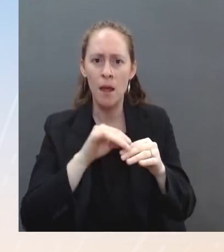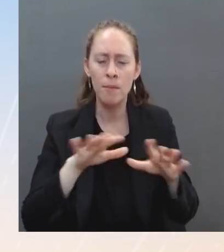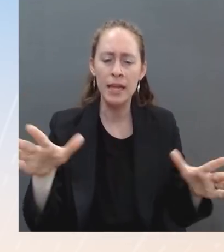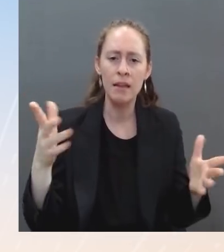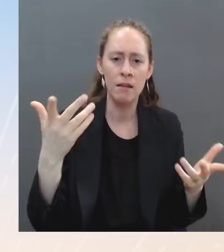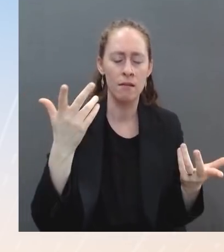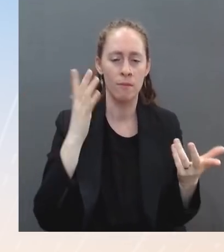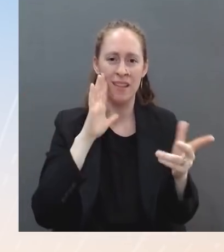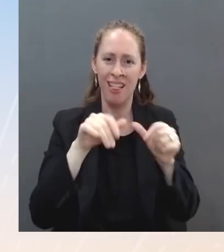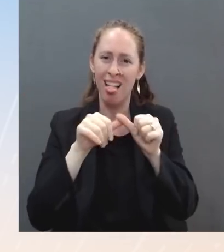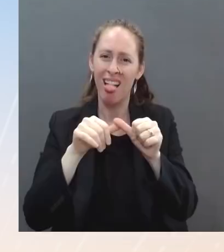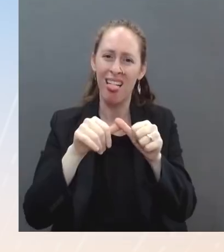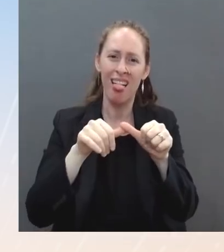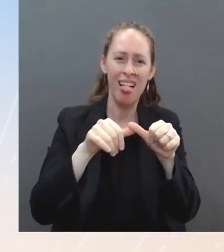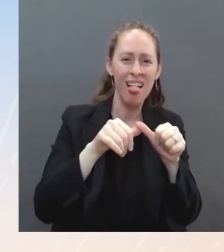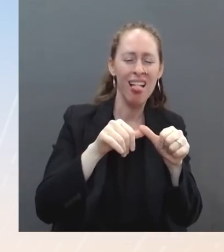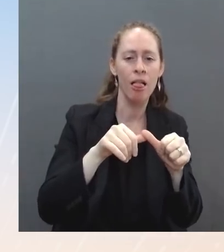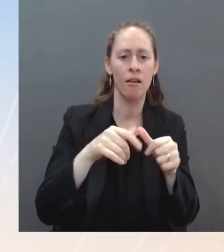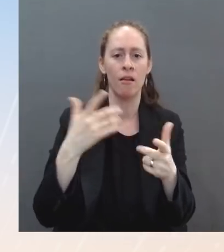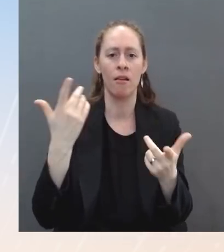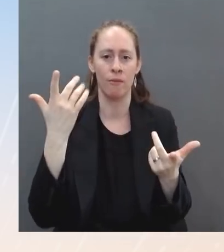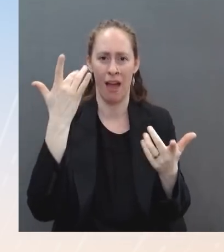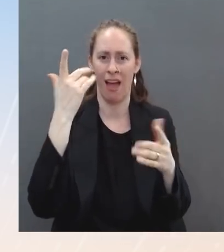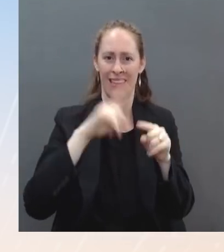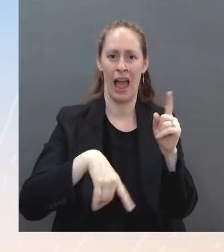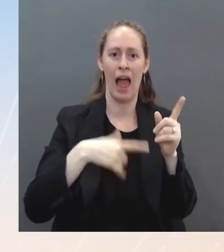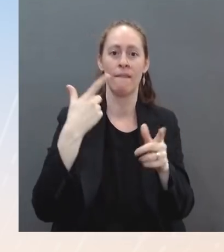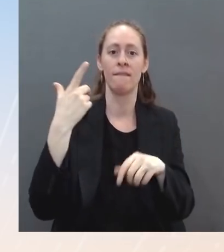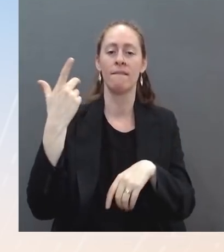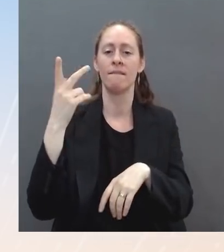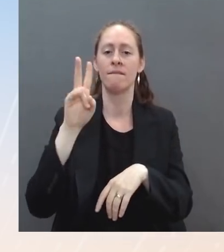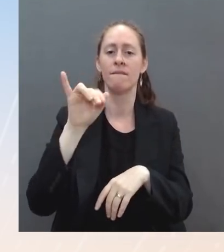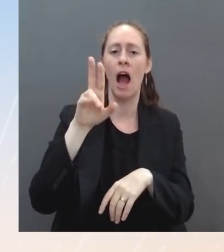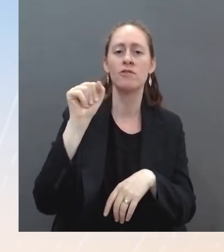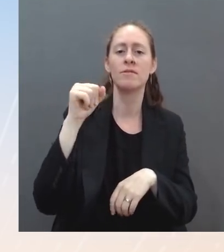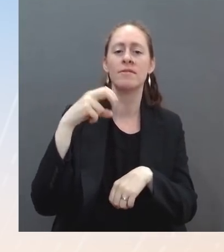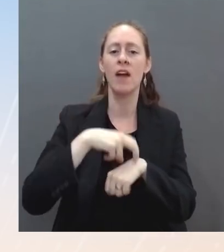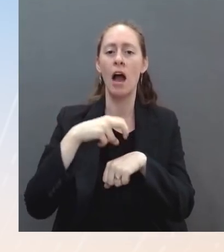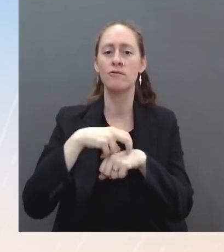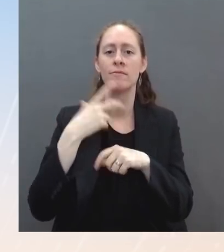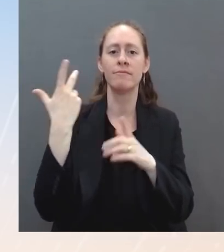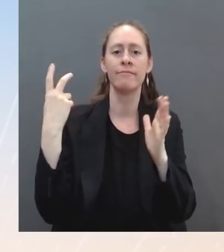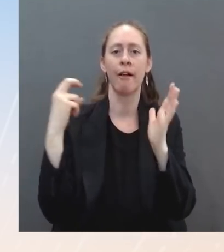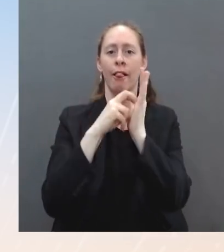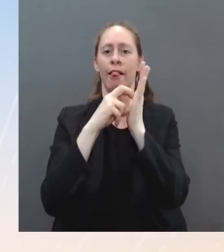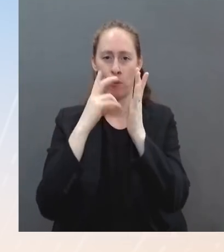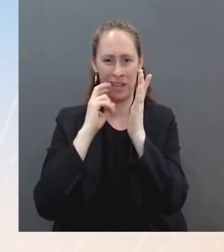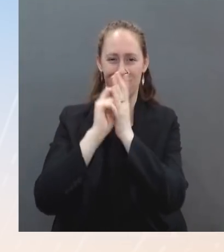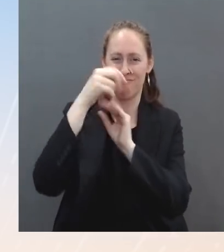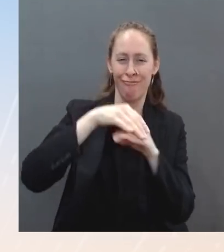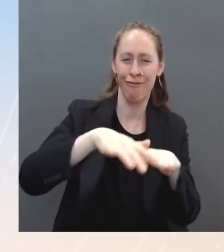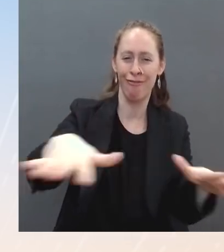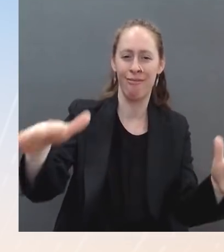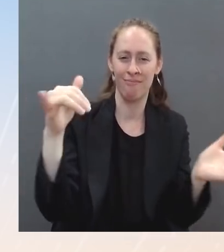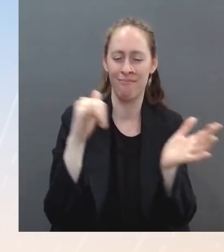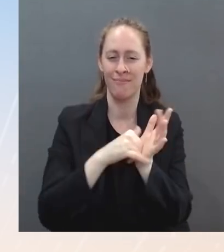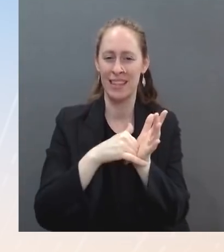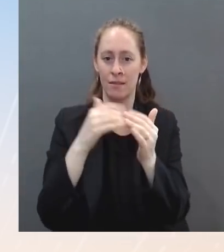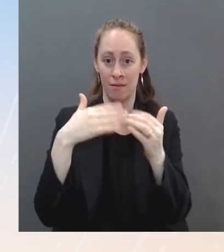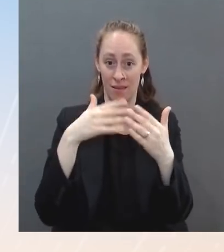Ms. Bedingfield: Well, what I would say to this is: We have been very clear and the President has been very clear, both publicly and in private,